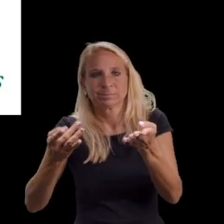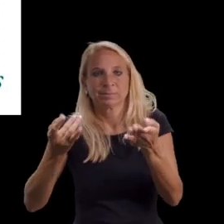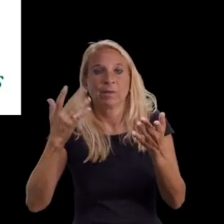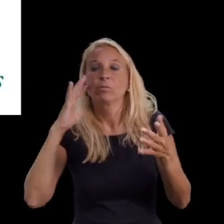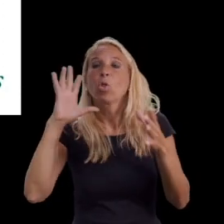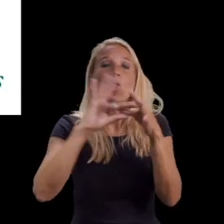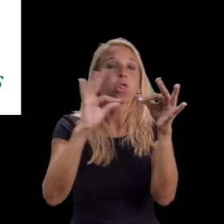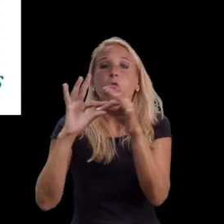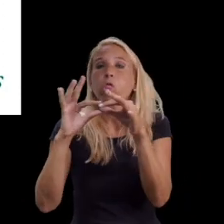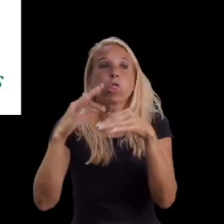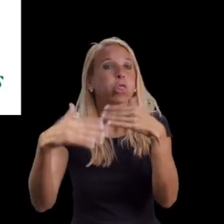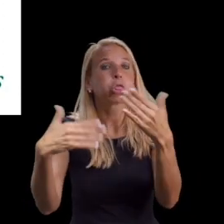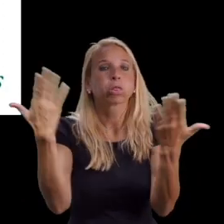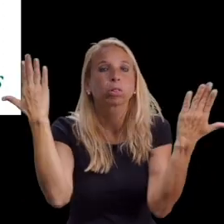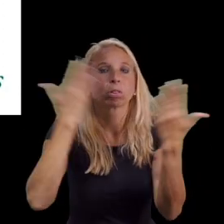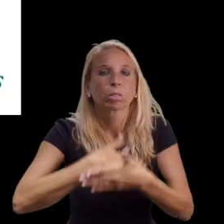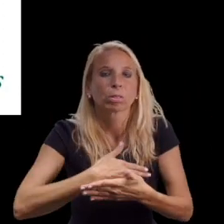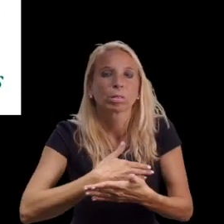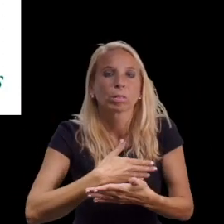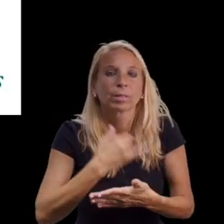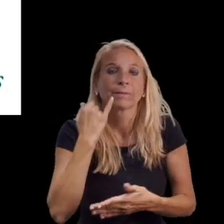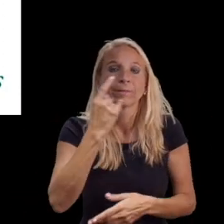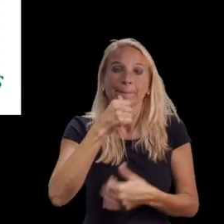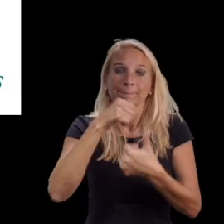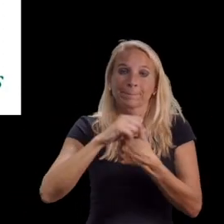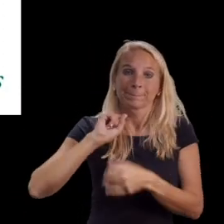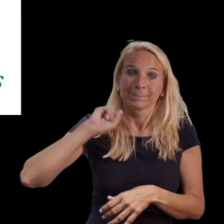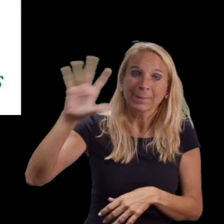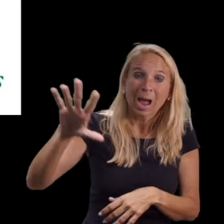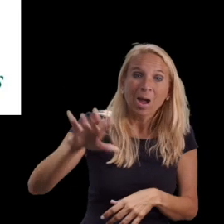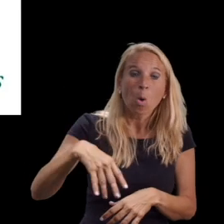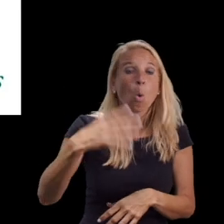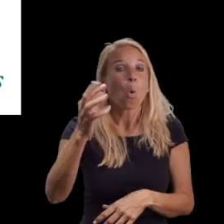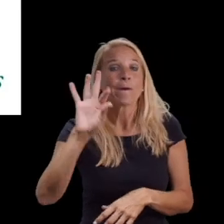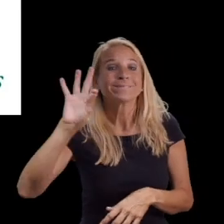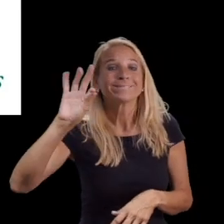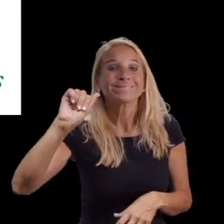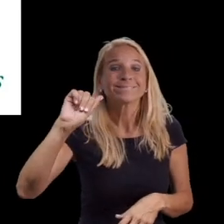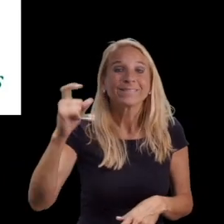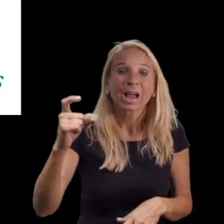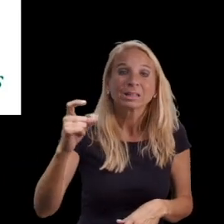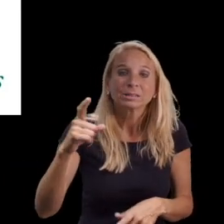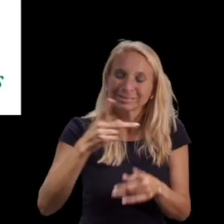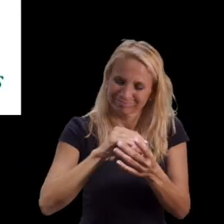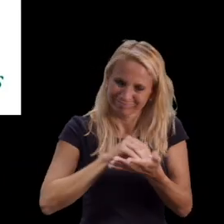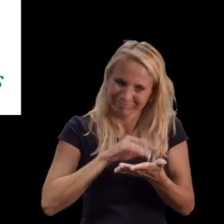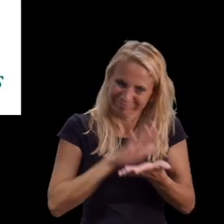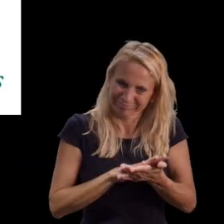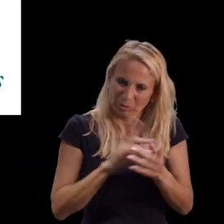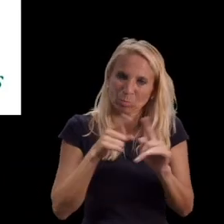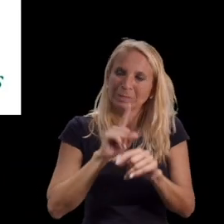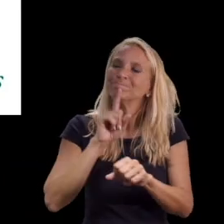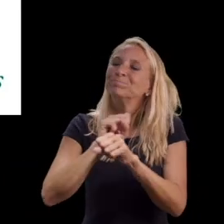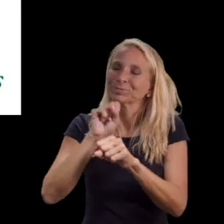So if you mail it out, if you're faxing it out, keep confirmation of the date on when it was sent out.